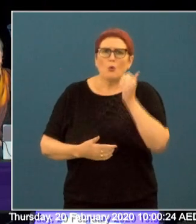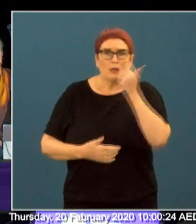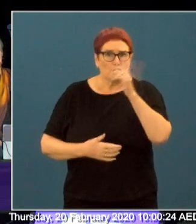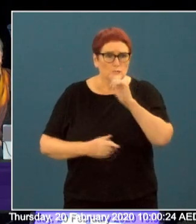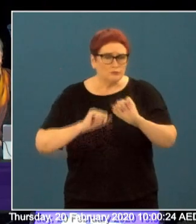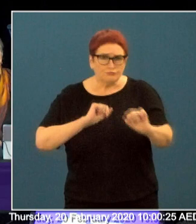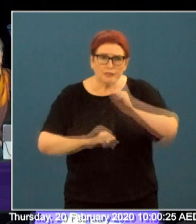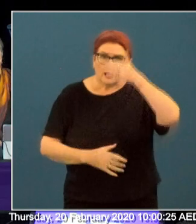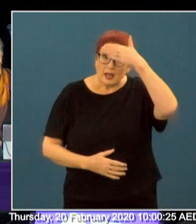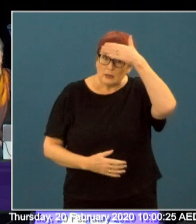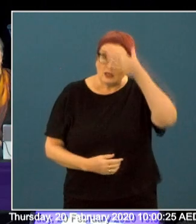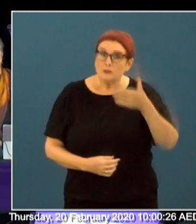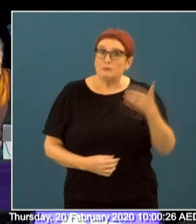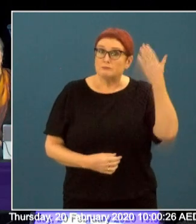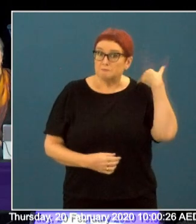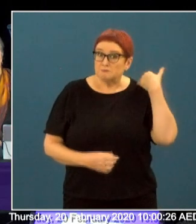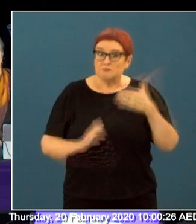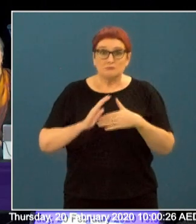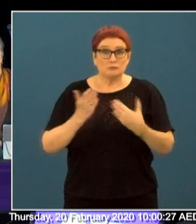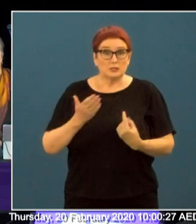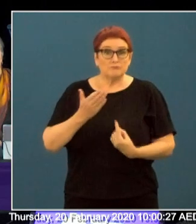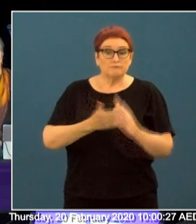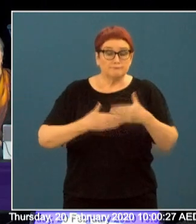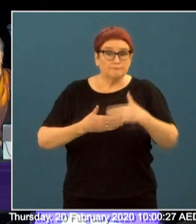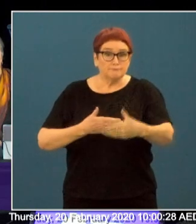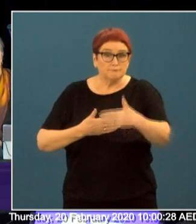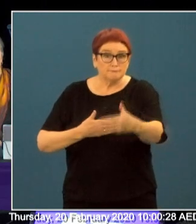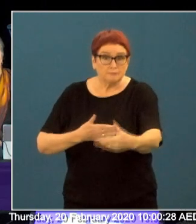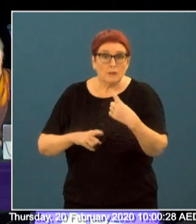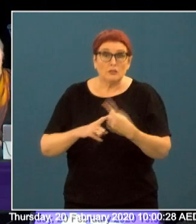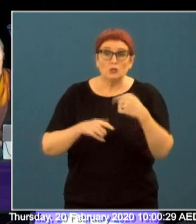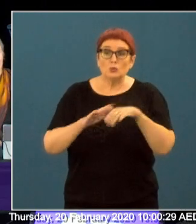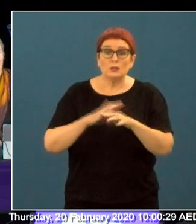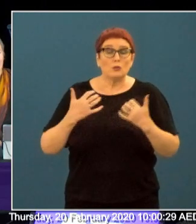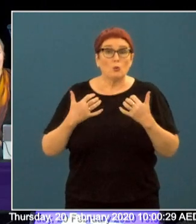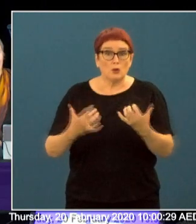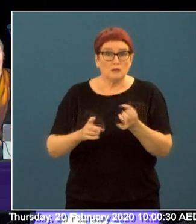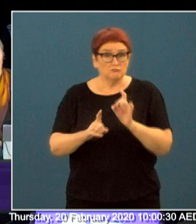as well as to First Nations People present here today. Yes, Ms Eastman.